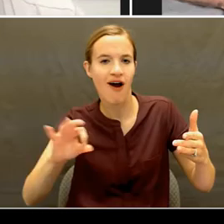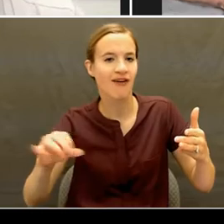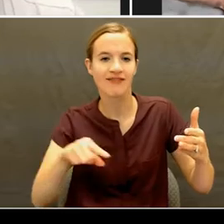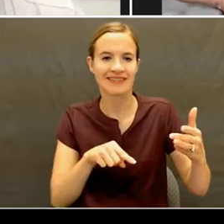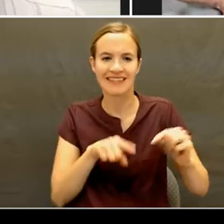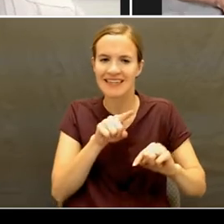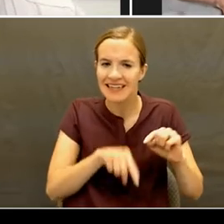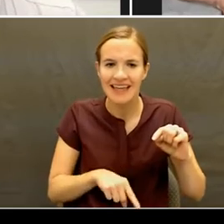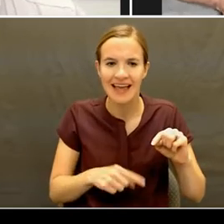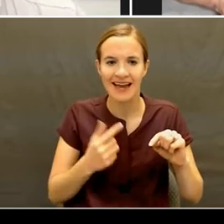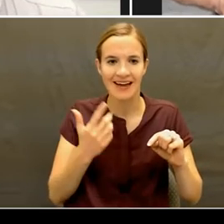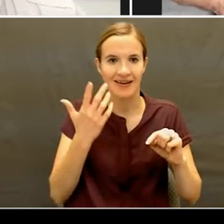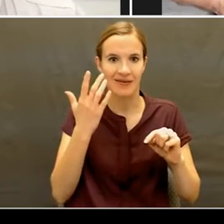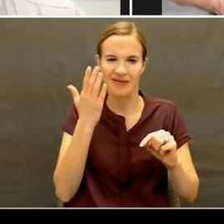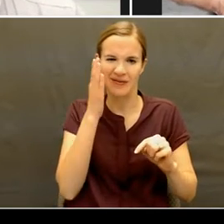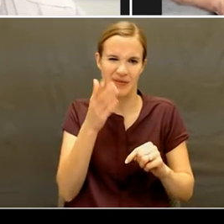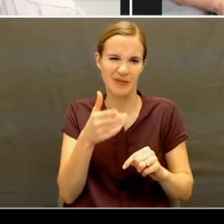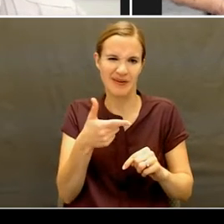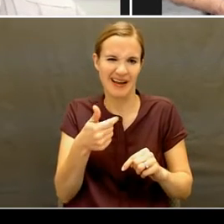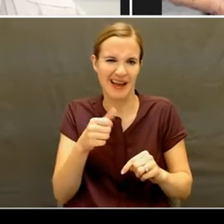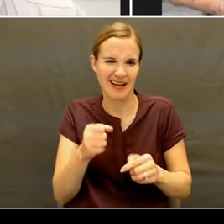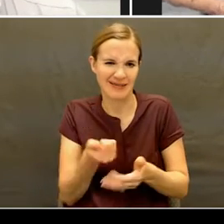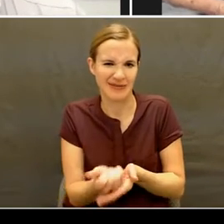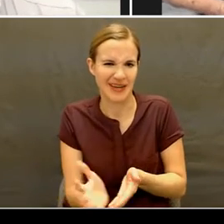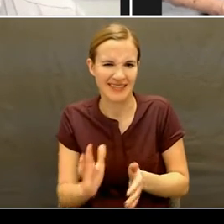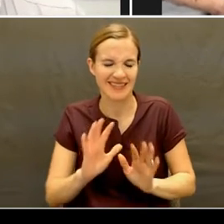behind for hours. You know?